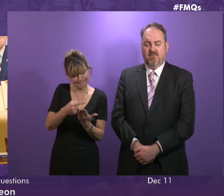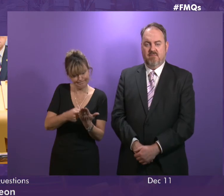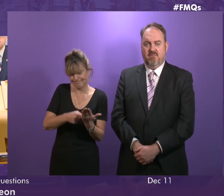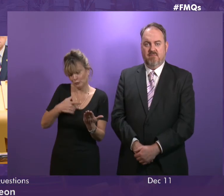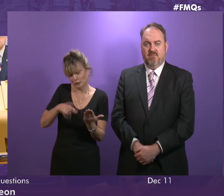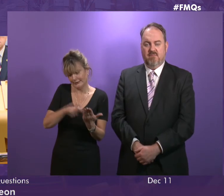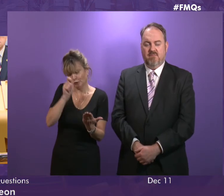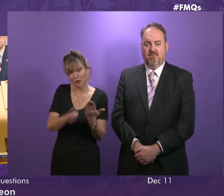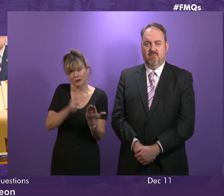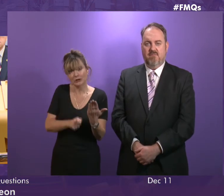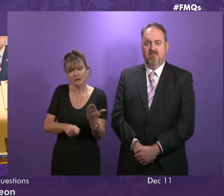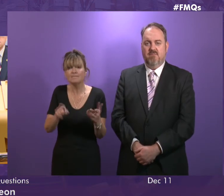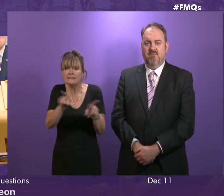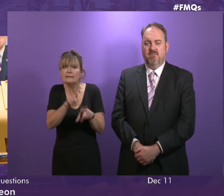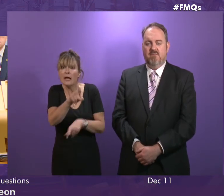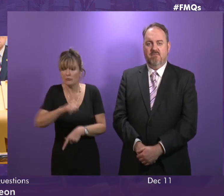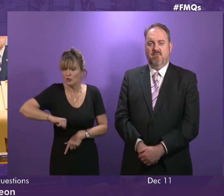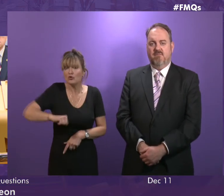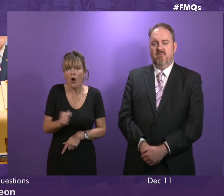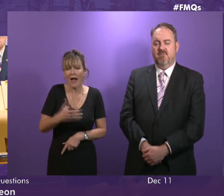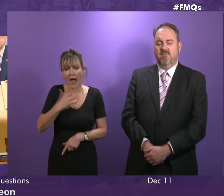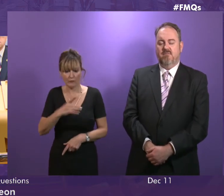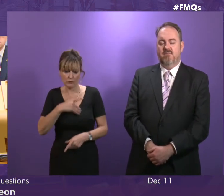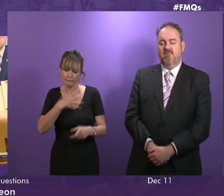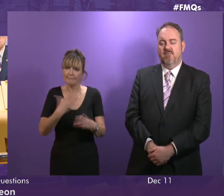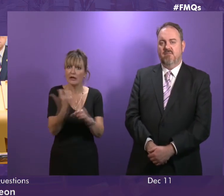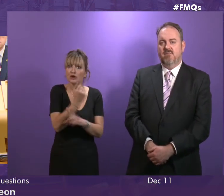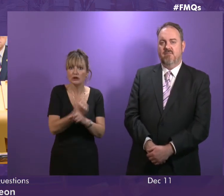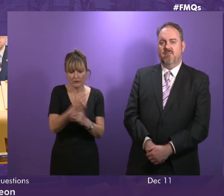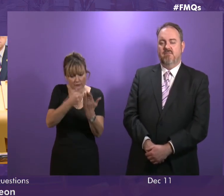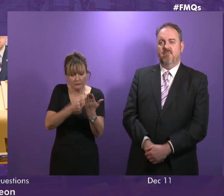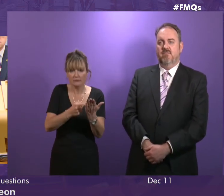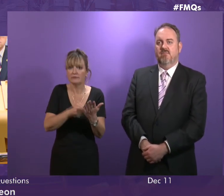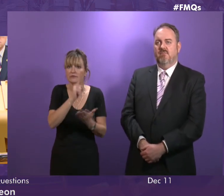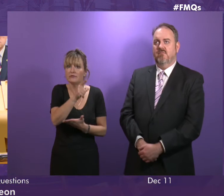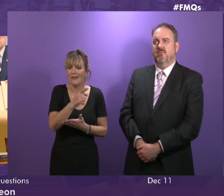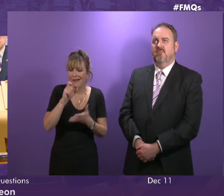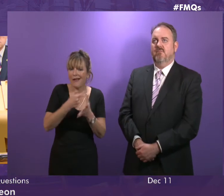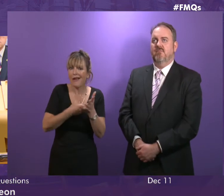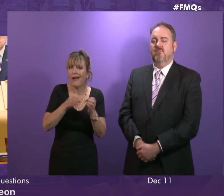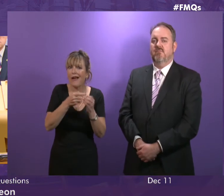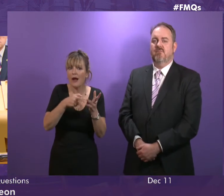its targets. Carbon capture and storage and accelerating the UK’s transition to electric